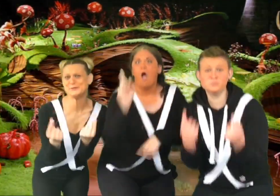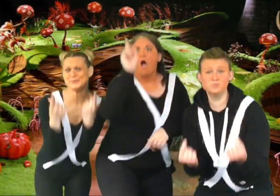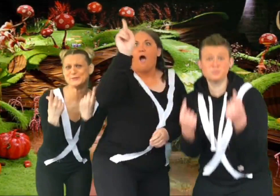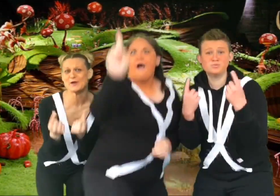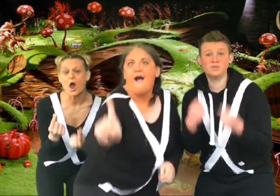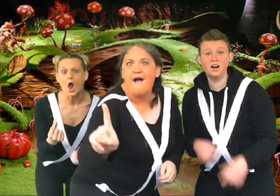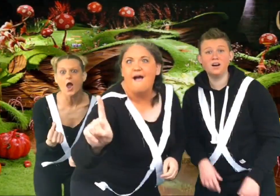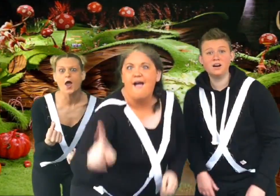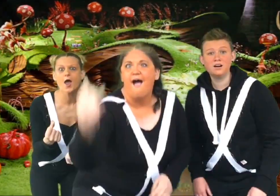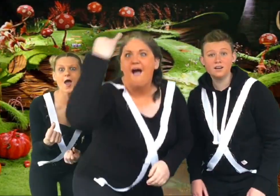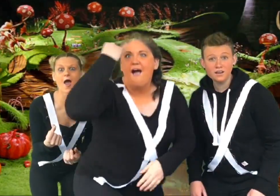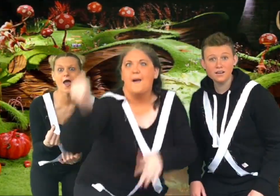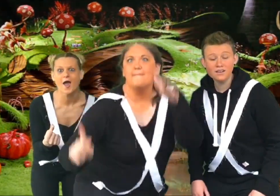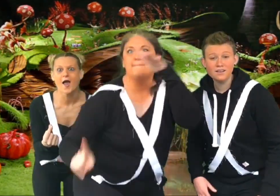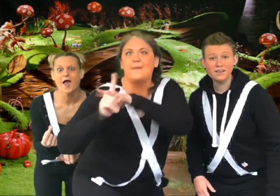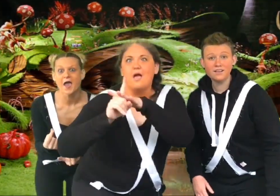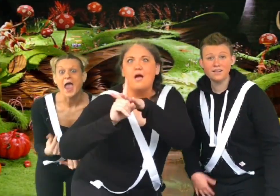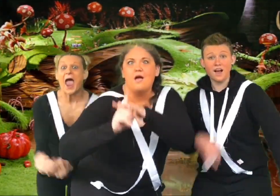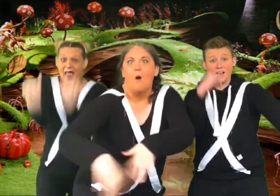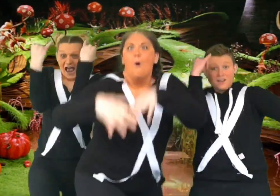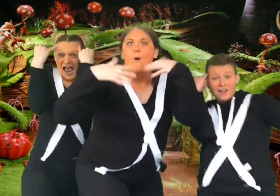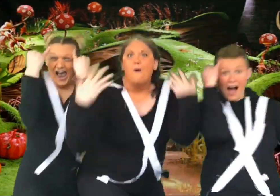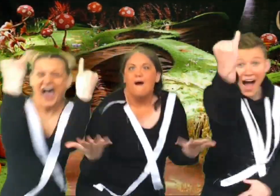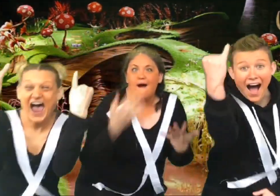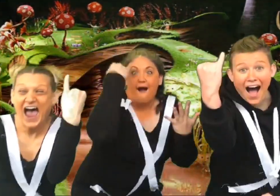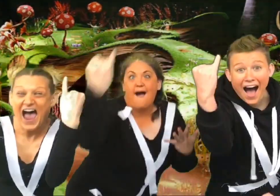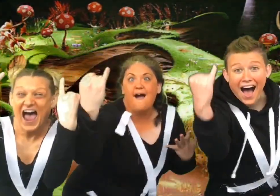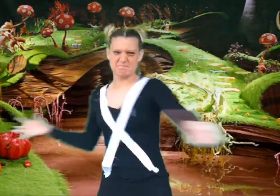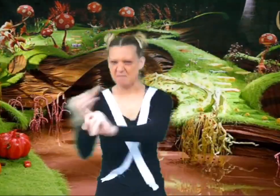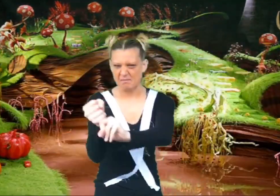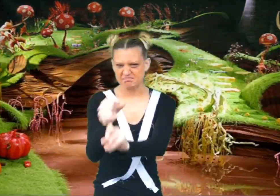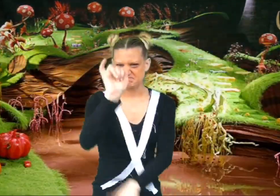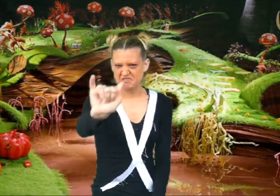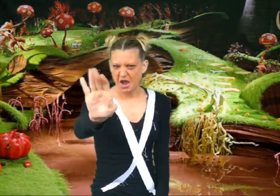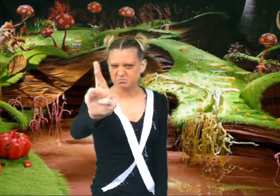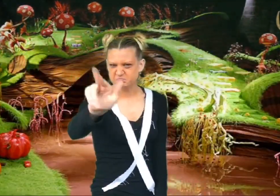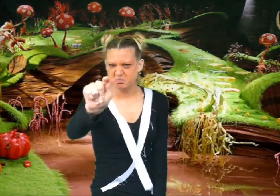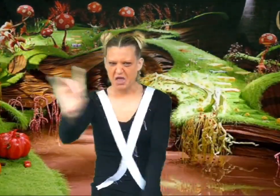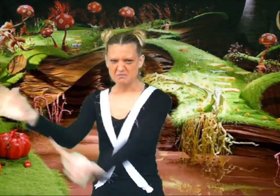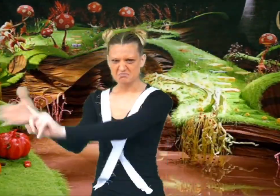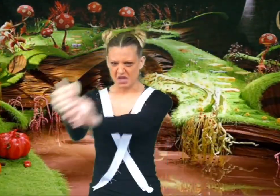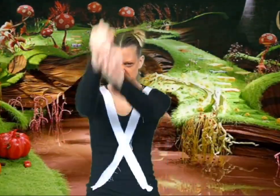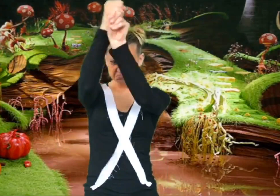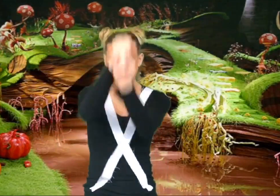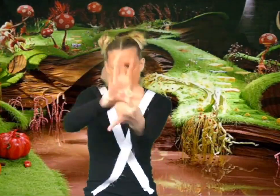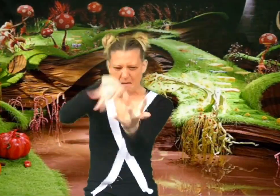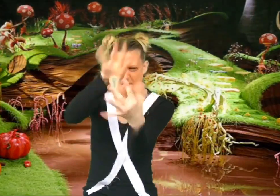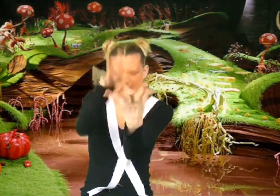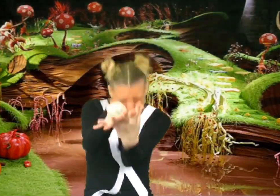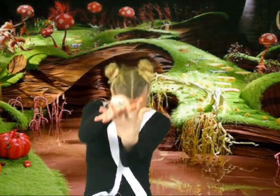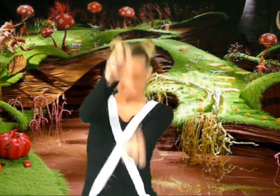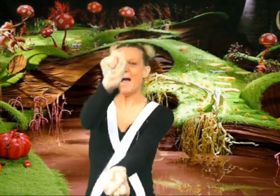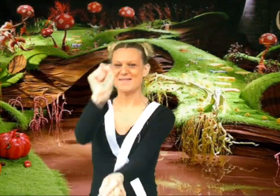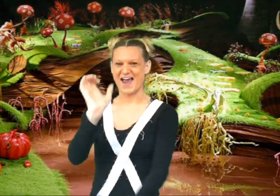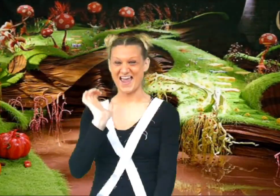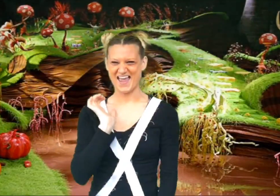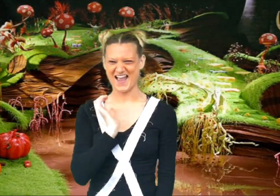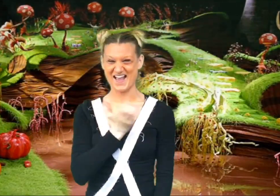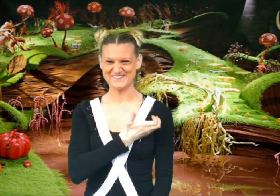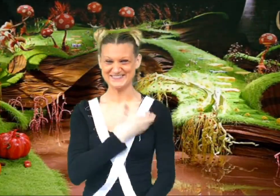As this, we use the gentle touch, And carefully we take the brat And turn him into something that